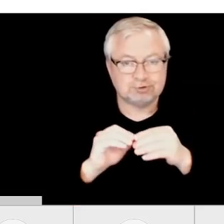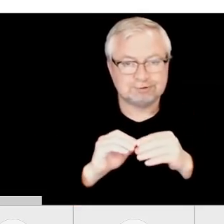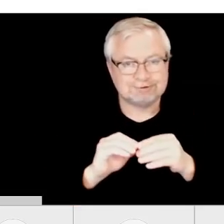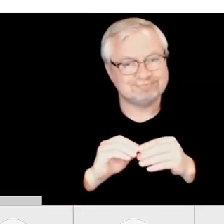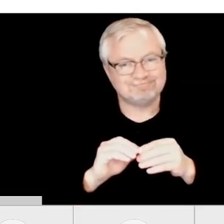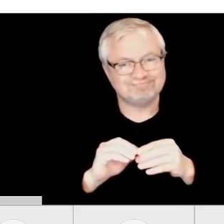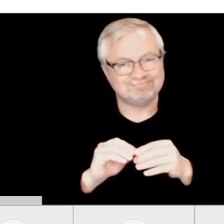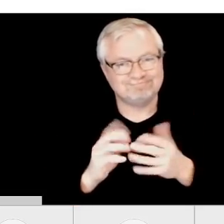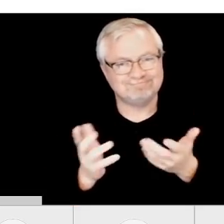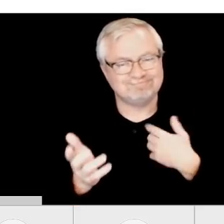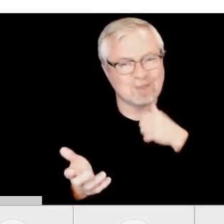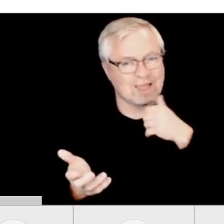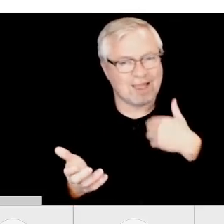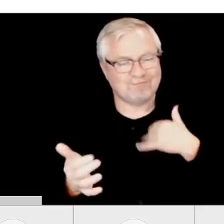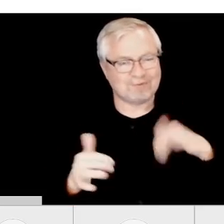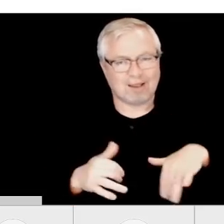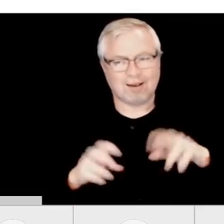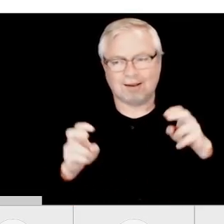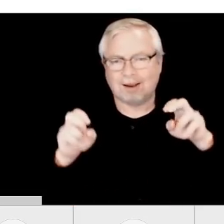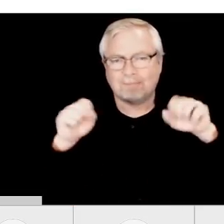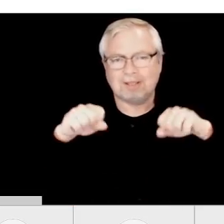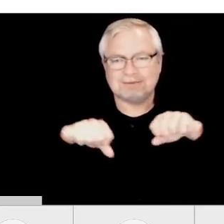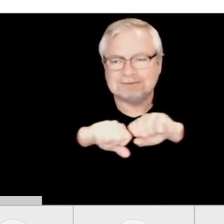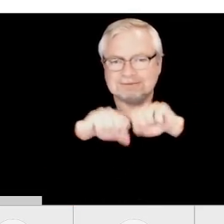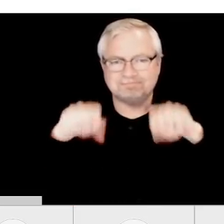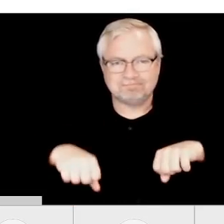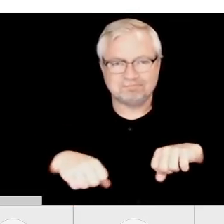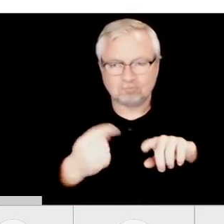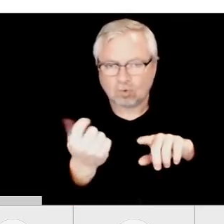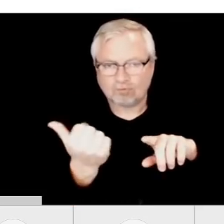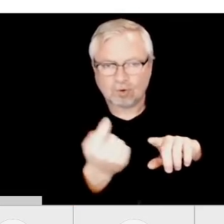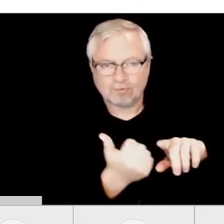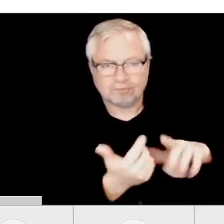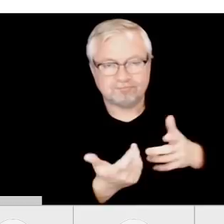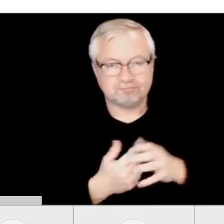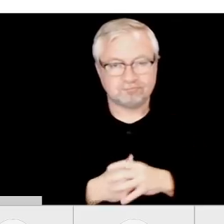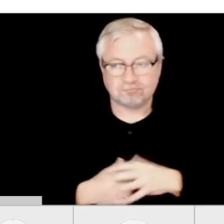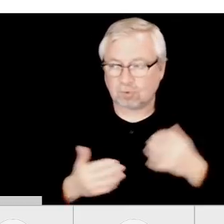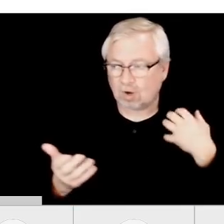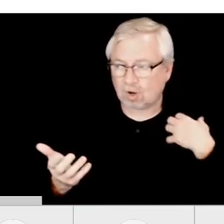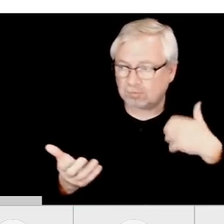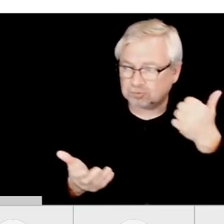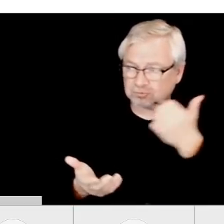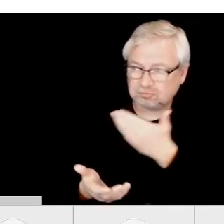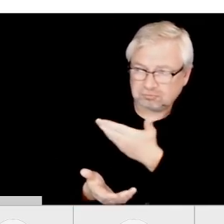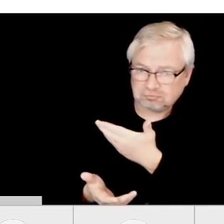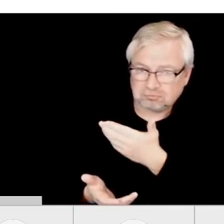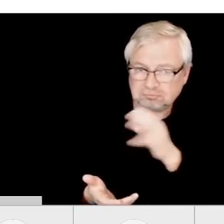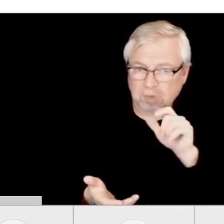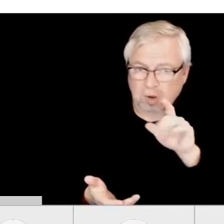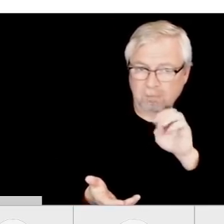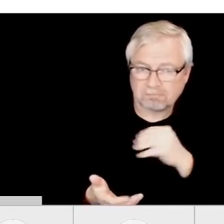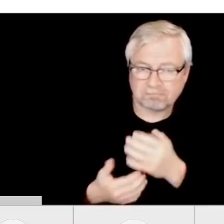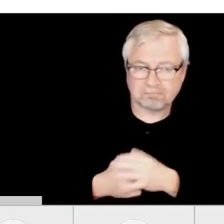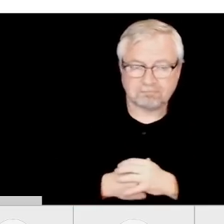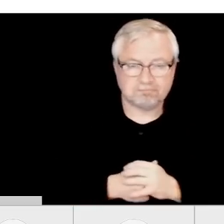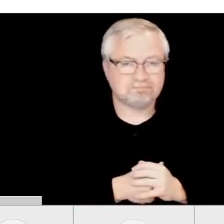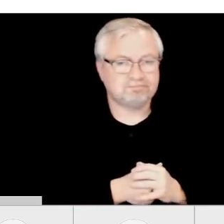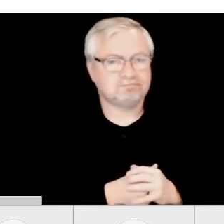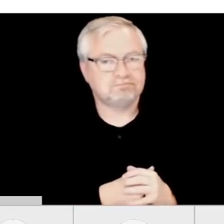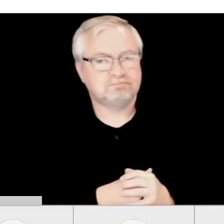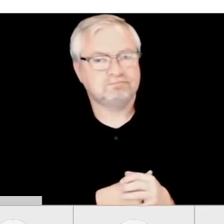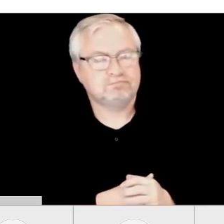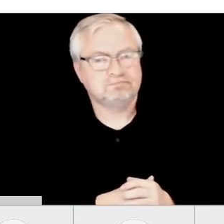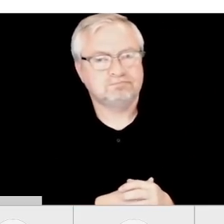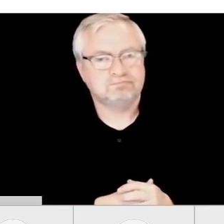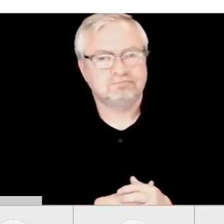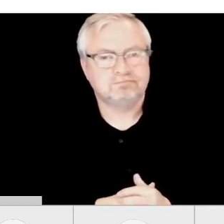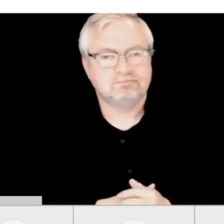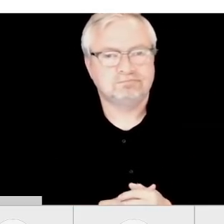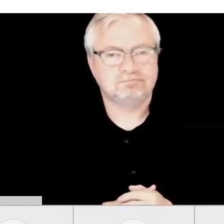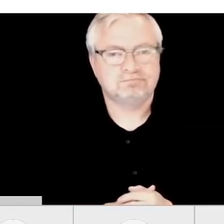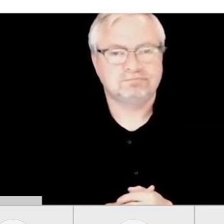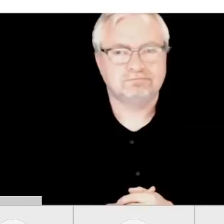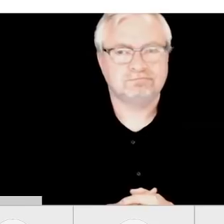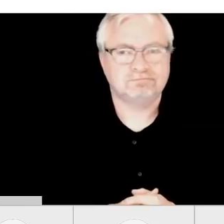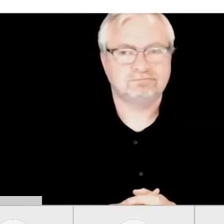coming out of the state or that capacity.